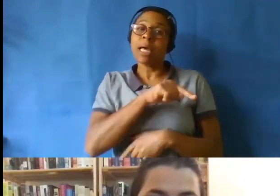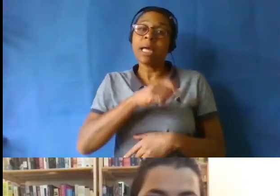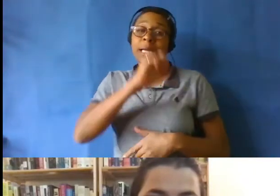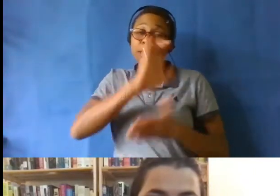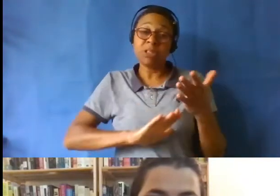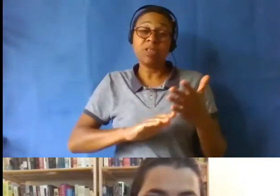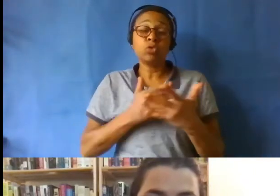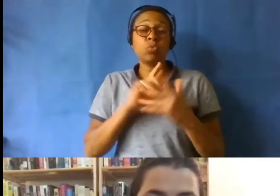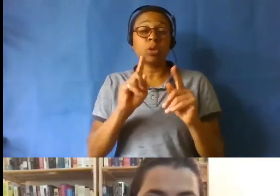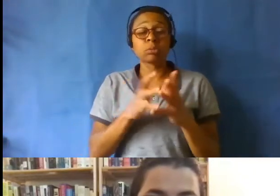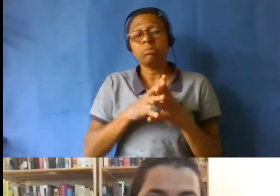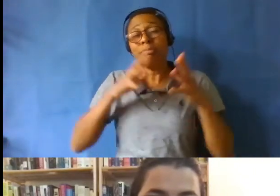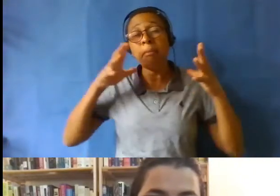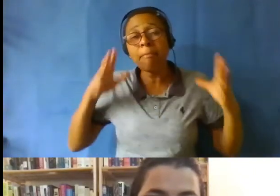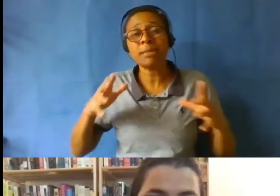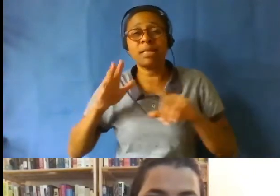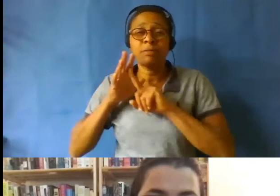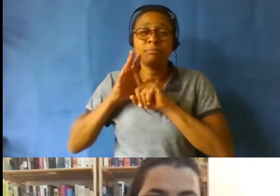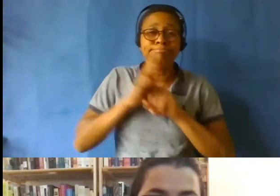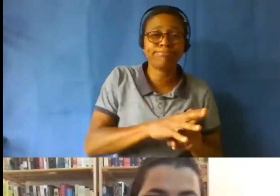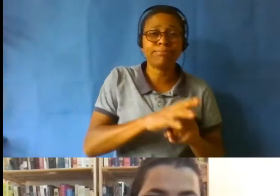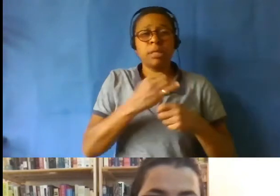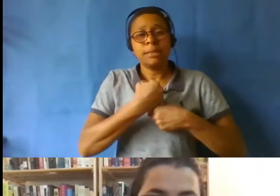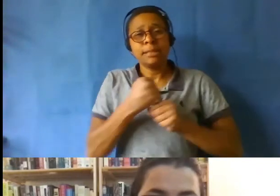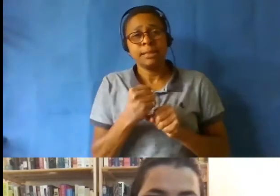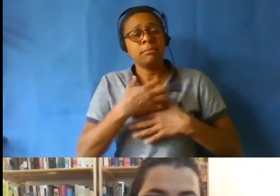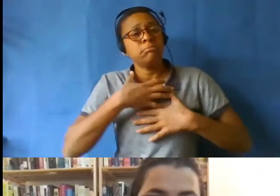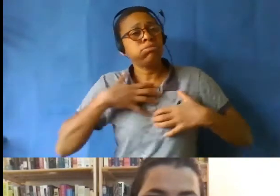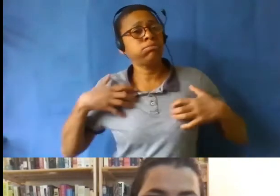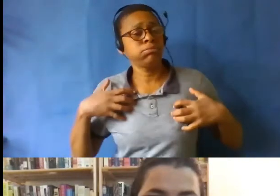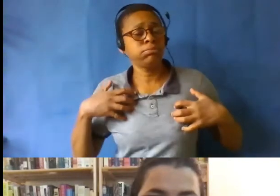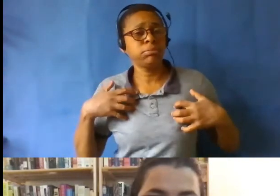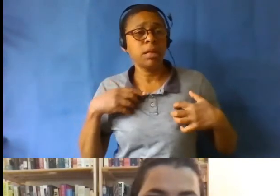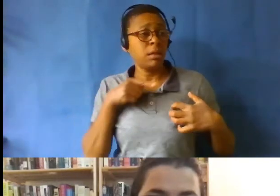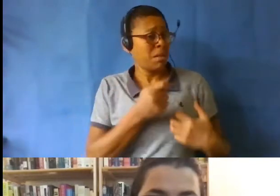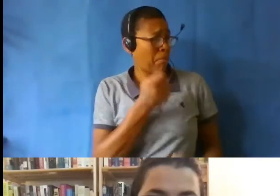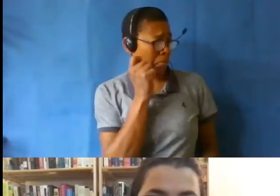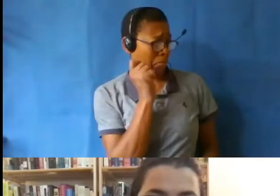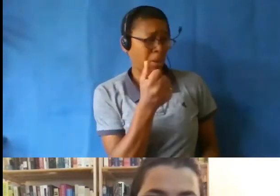to find ways to cope and form community with very limited resources meanwhile